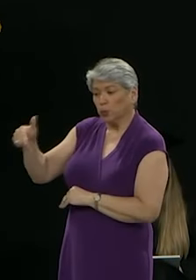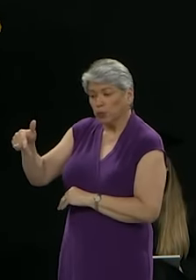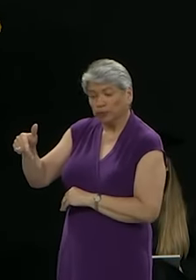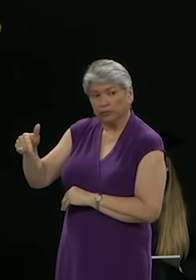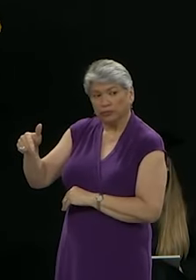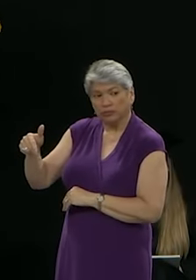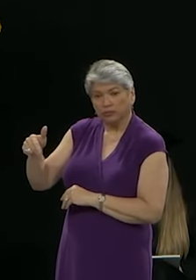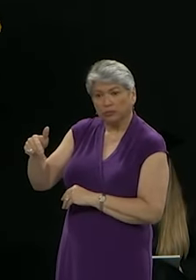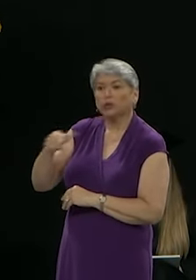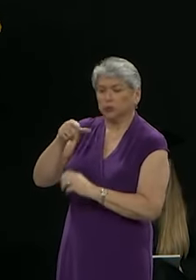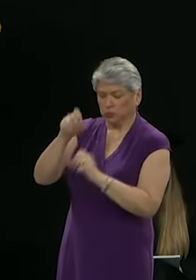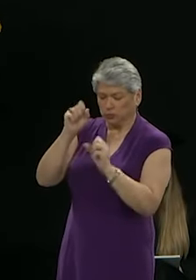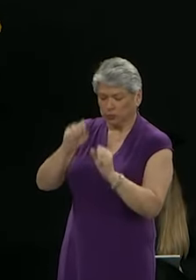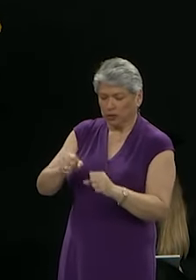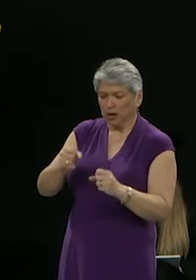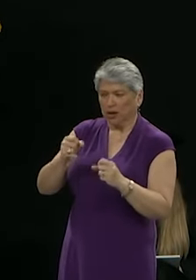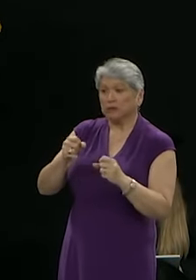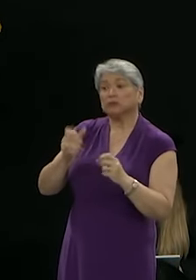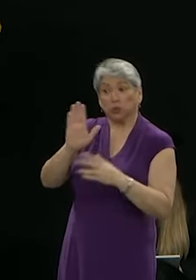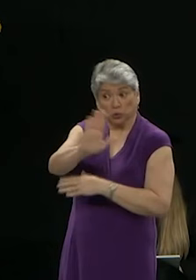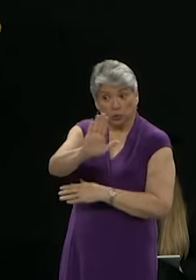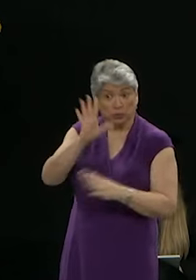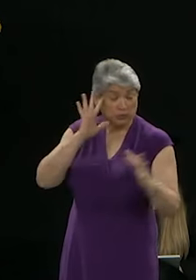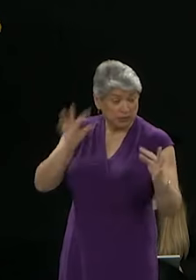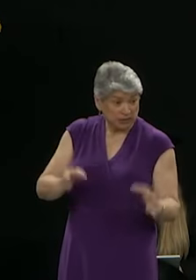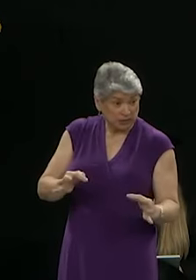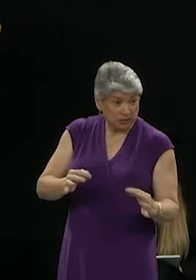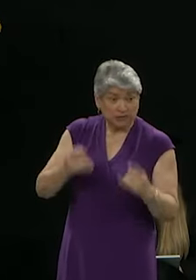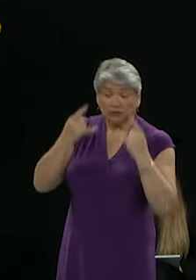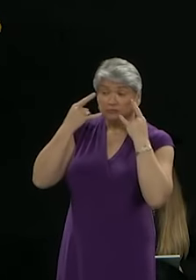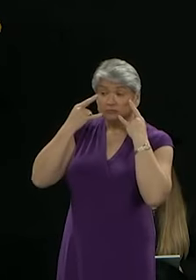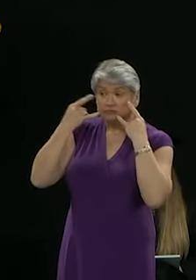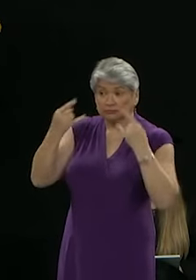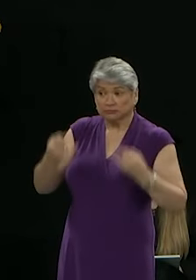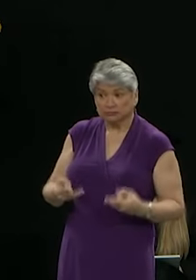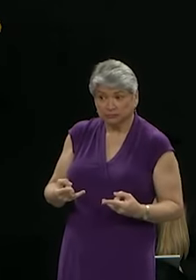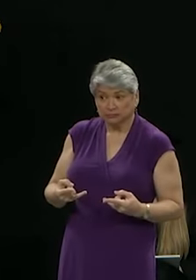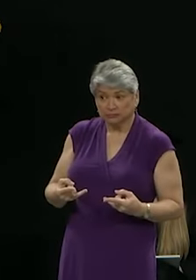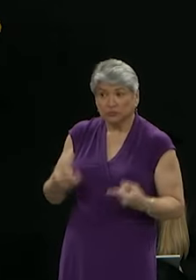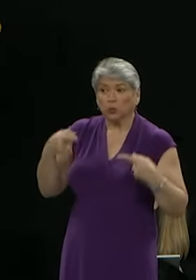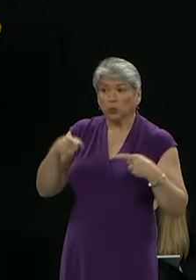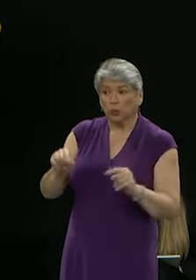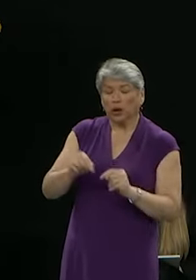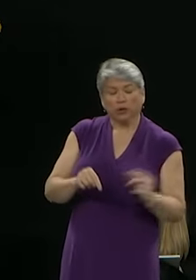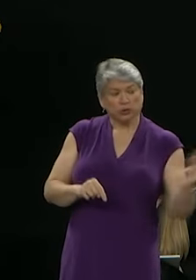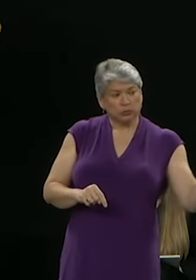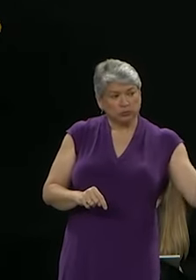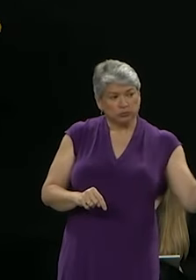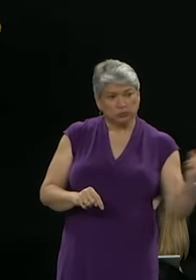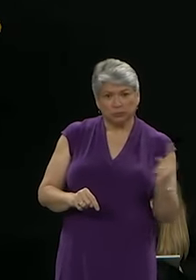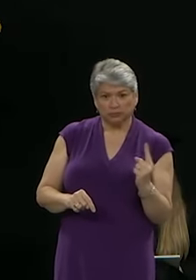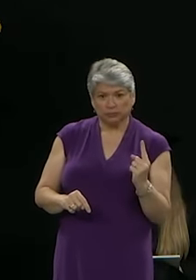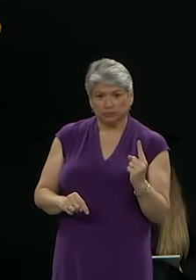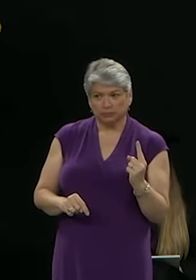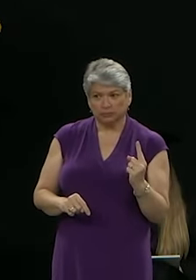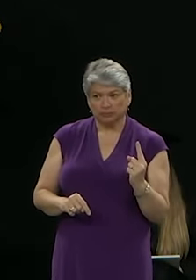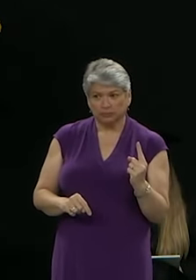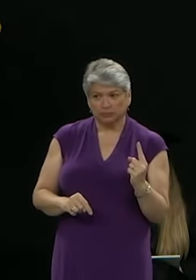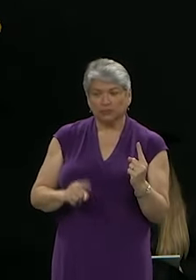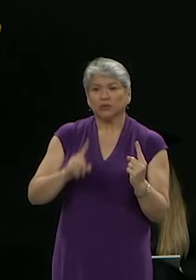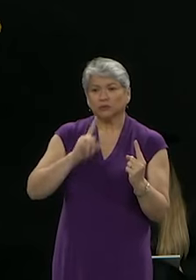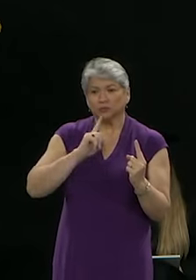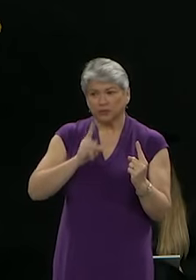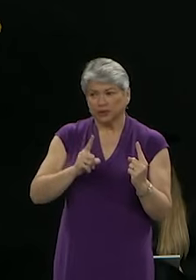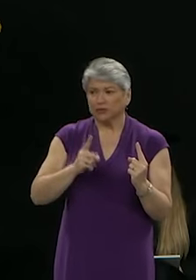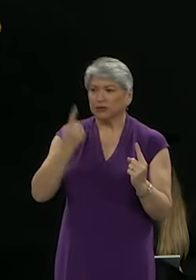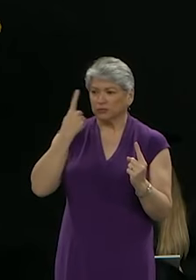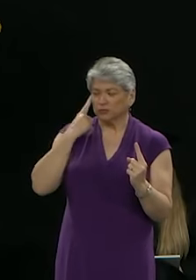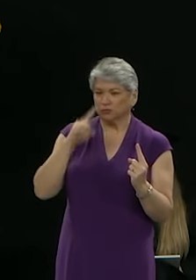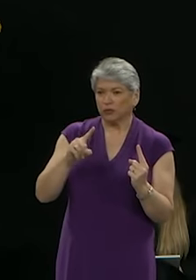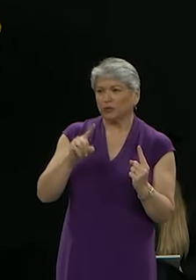you may choose to remove your face covering as you walk across the stage, primarily for photographs.